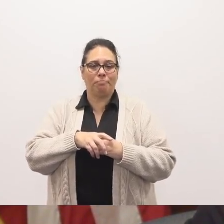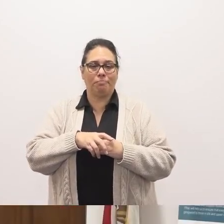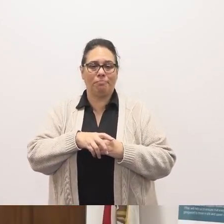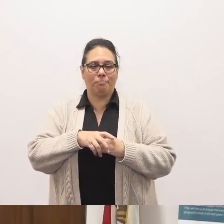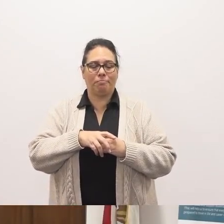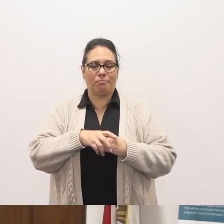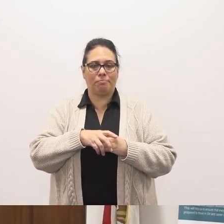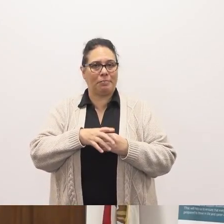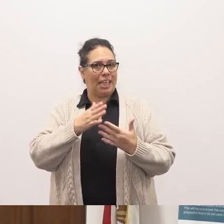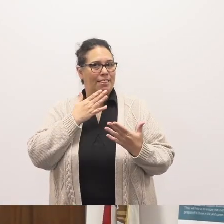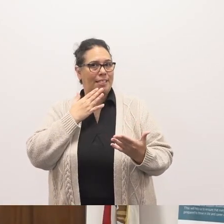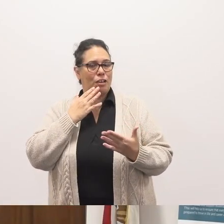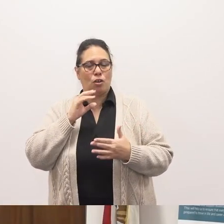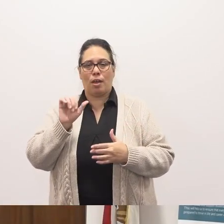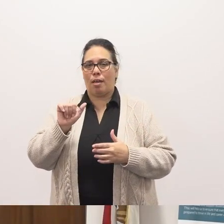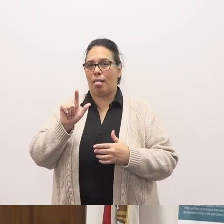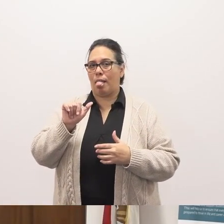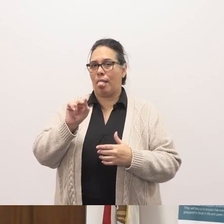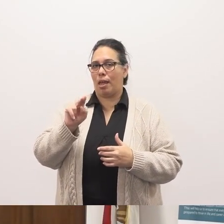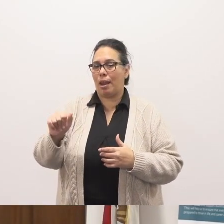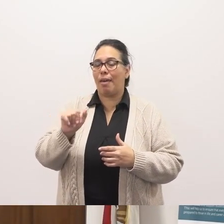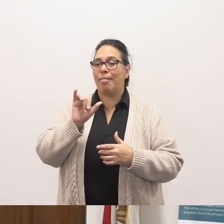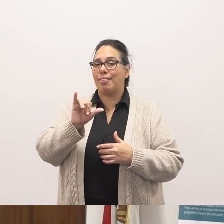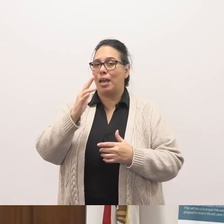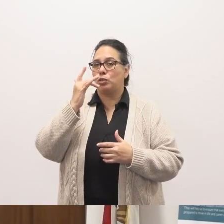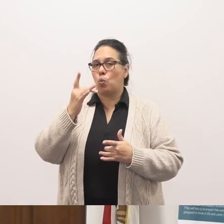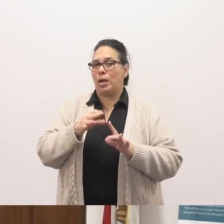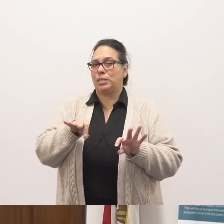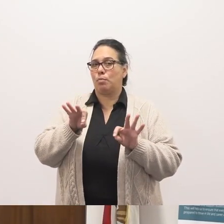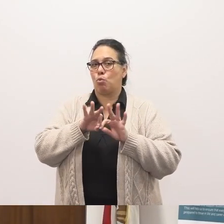Thank you, Alana. That's why it's so important to have the student voice